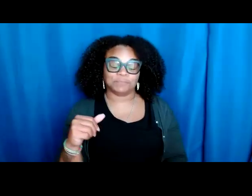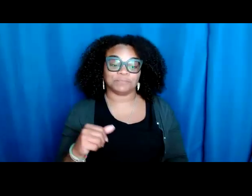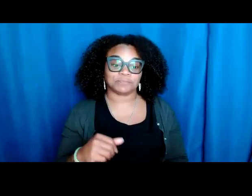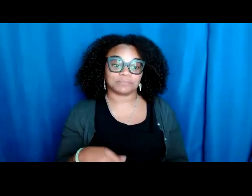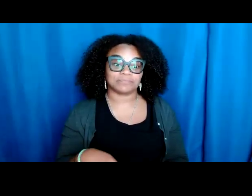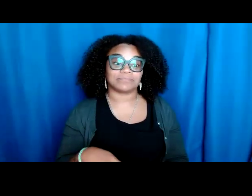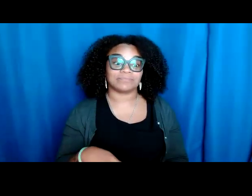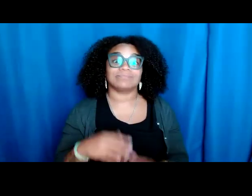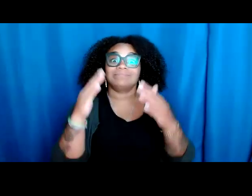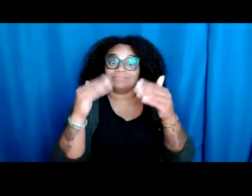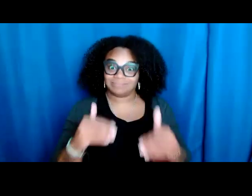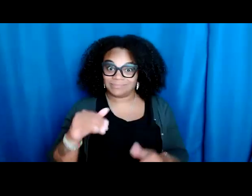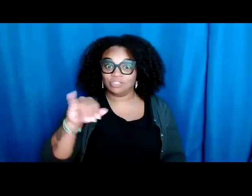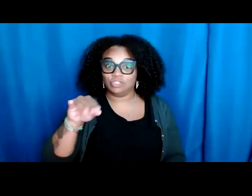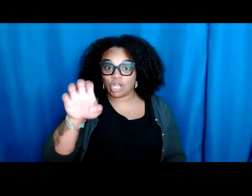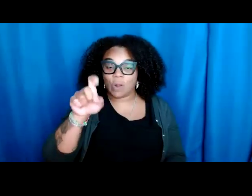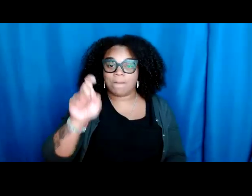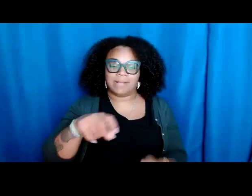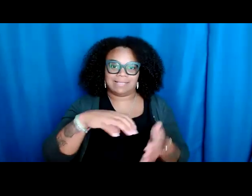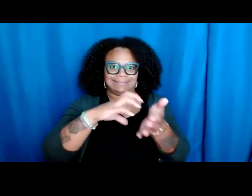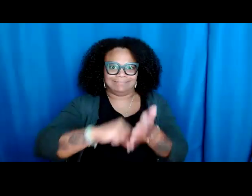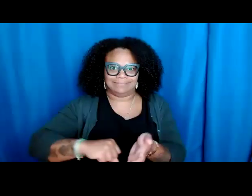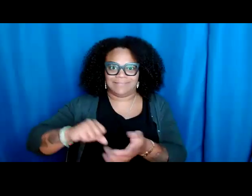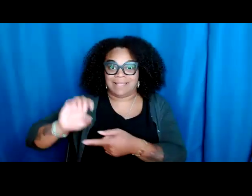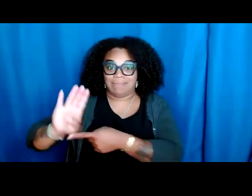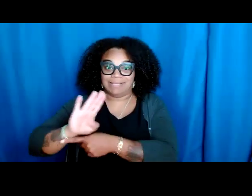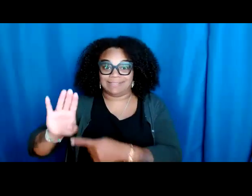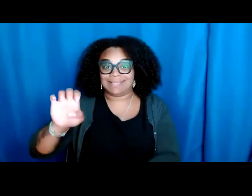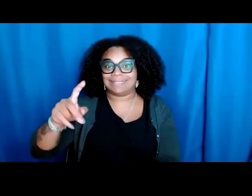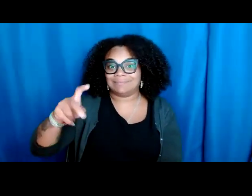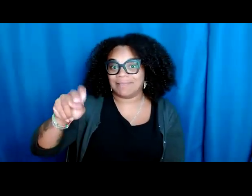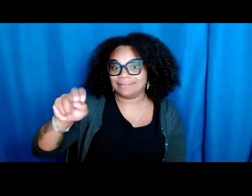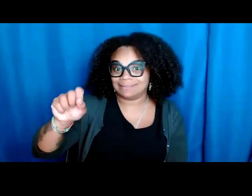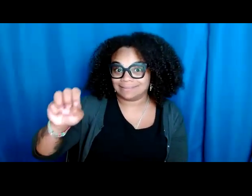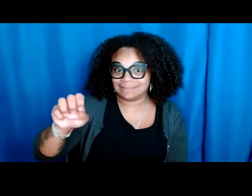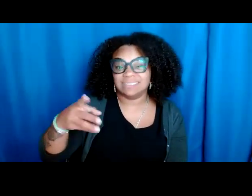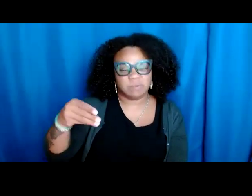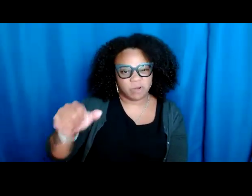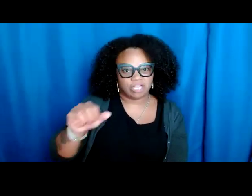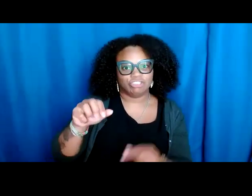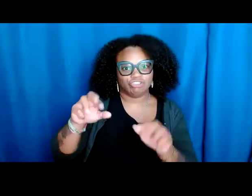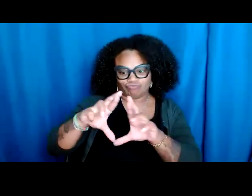Next, his business expenses have to be subtracted. His receipt book cost him